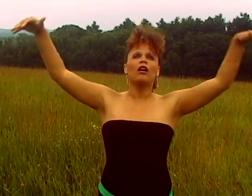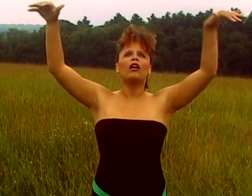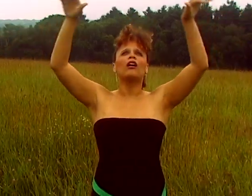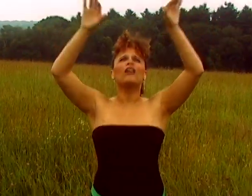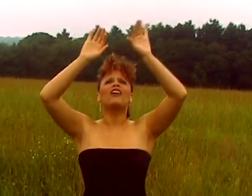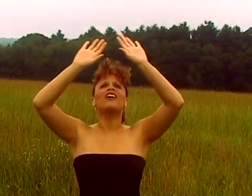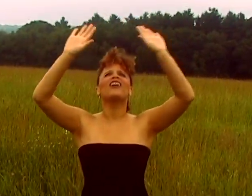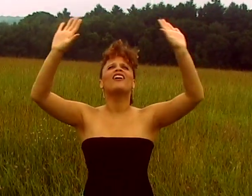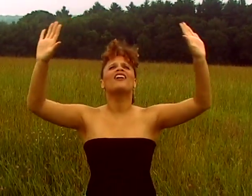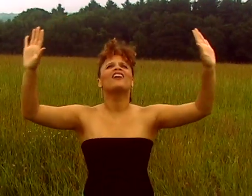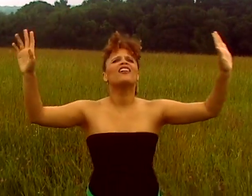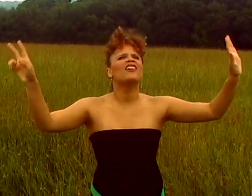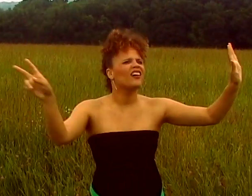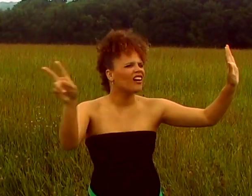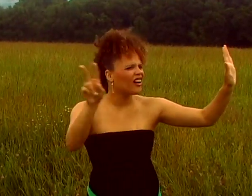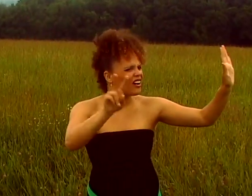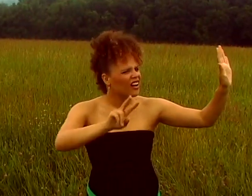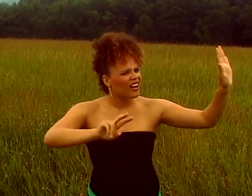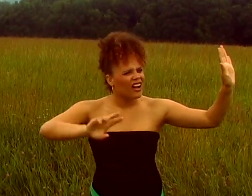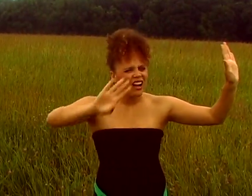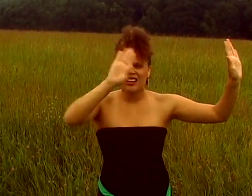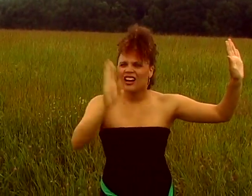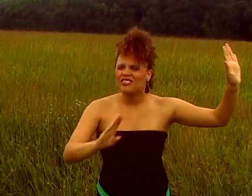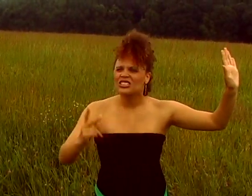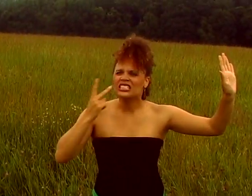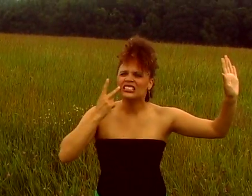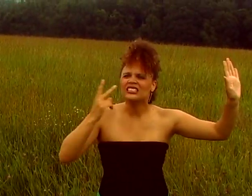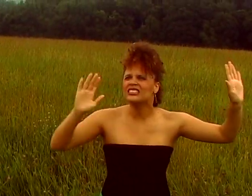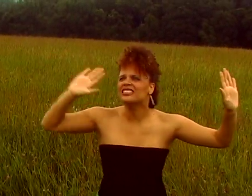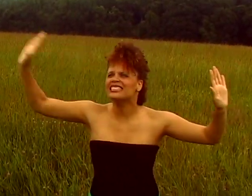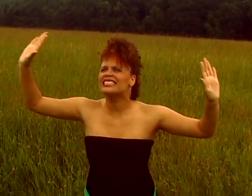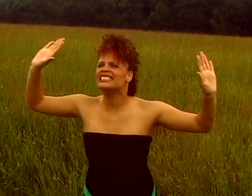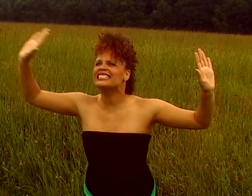To places I have never seen